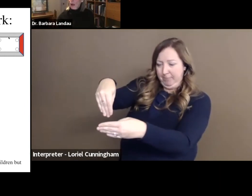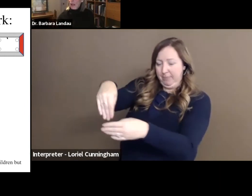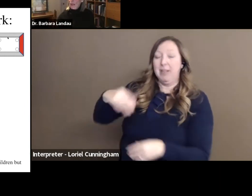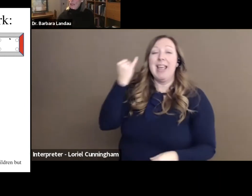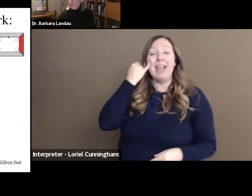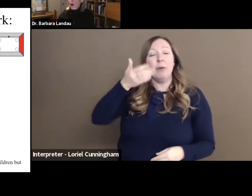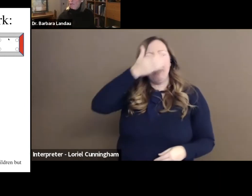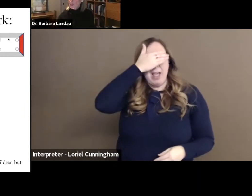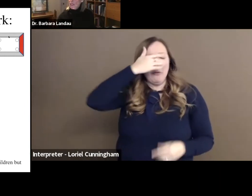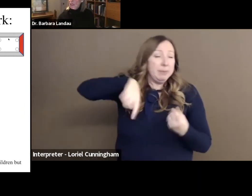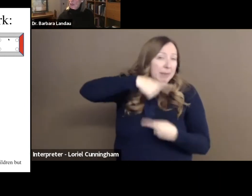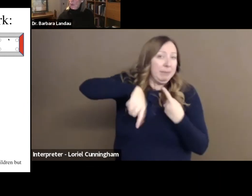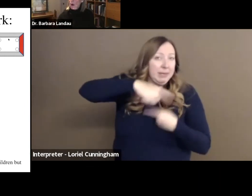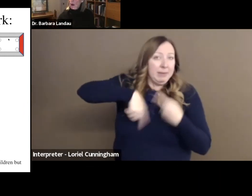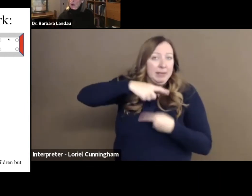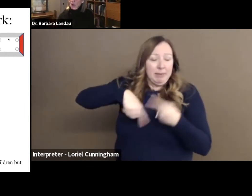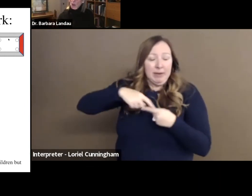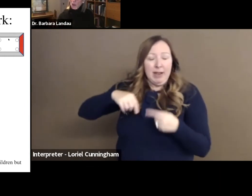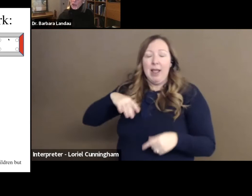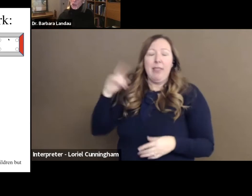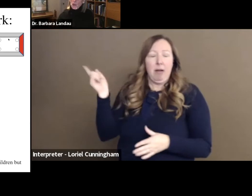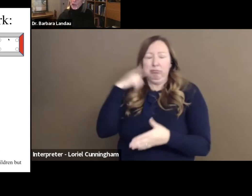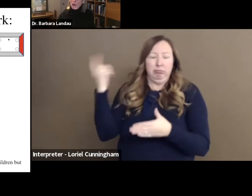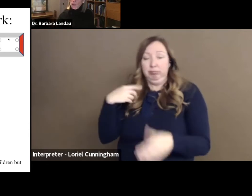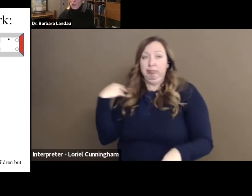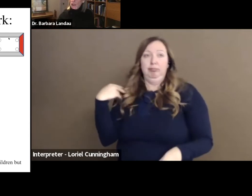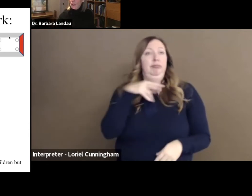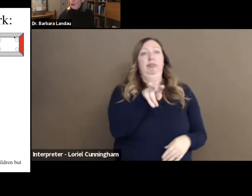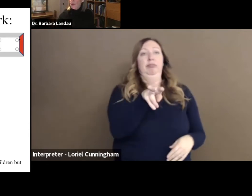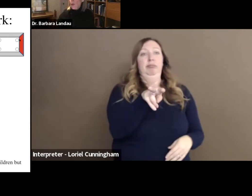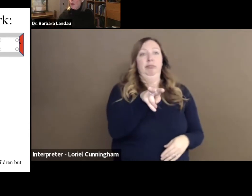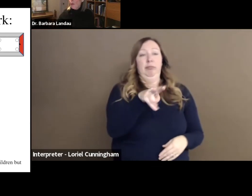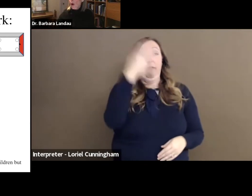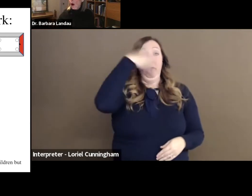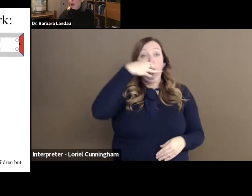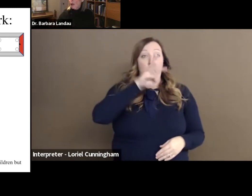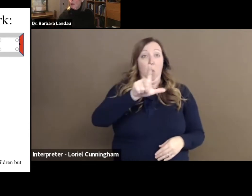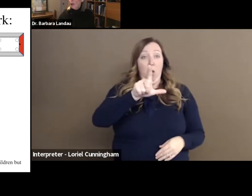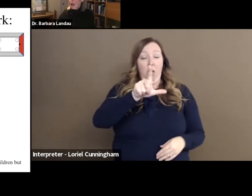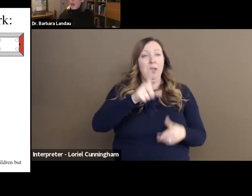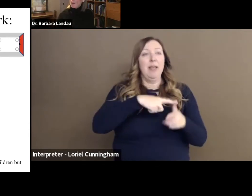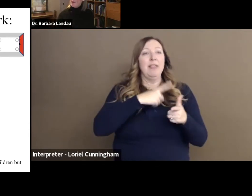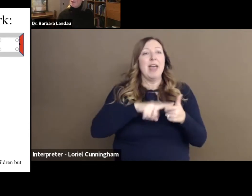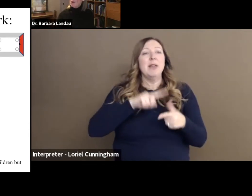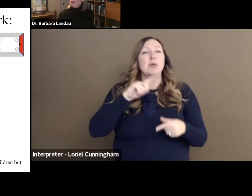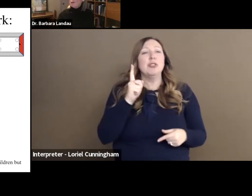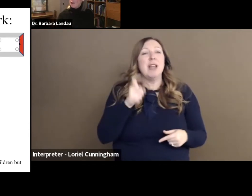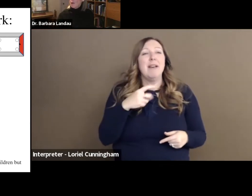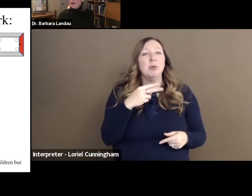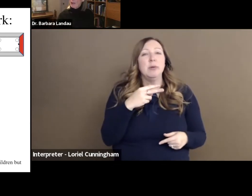at this wall facing this wall well then you might have just to turn one wall and